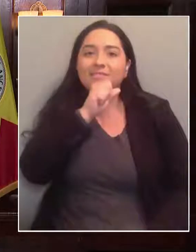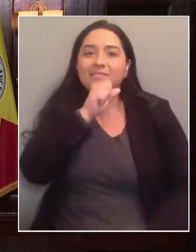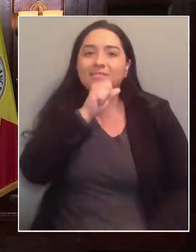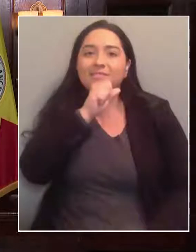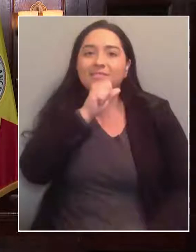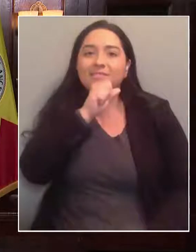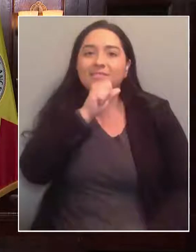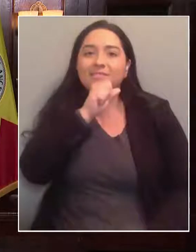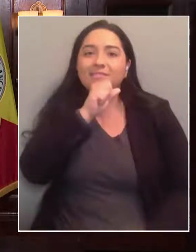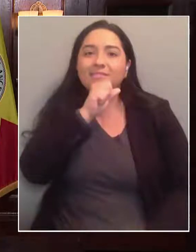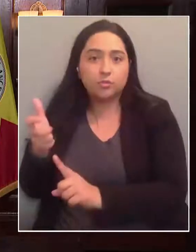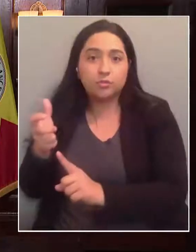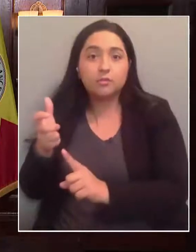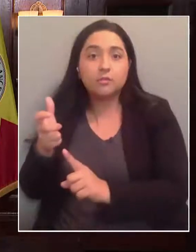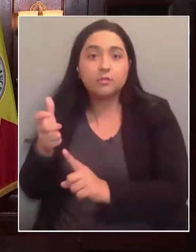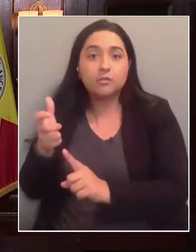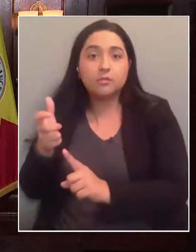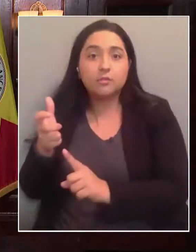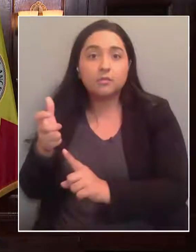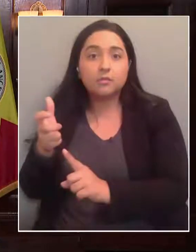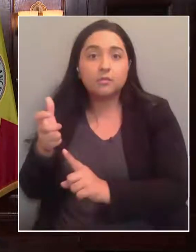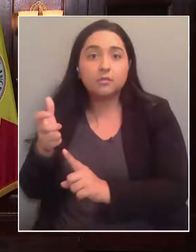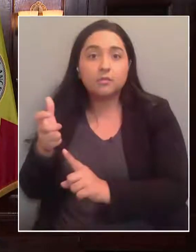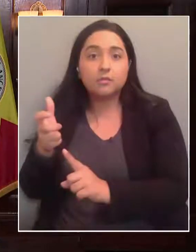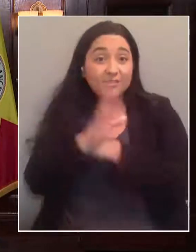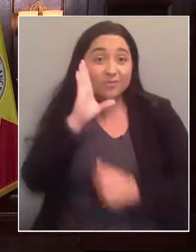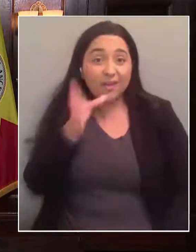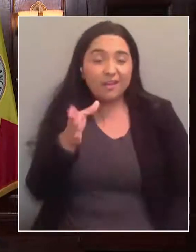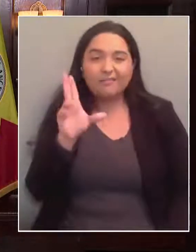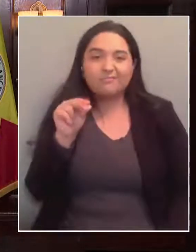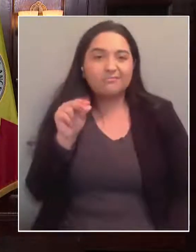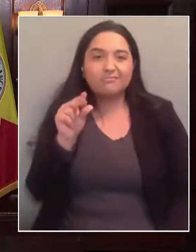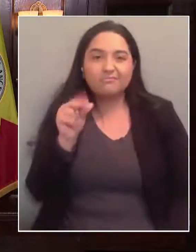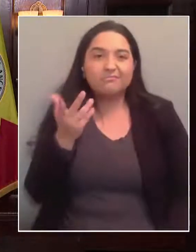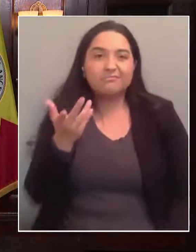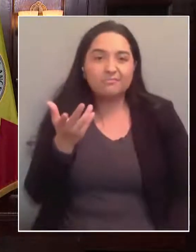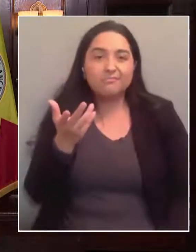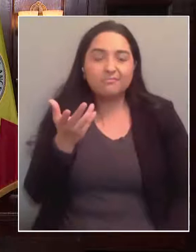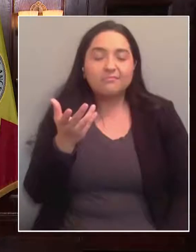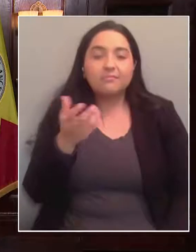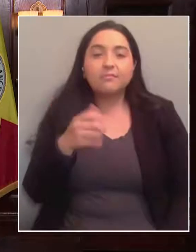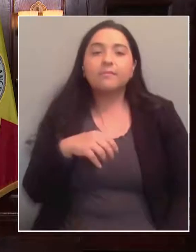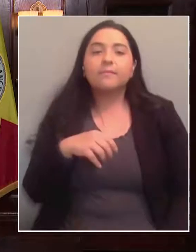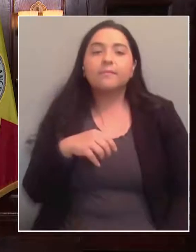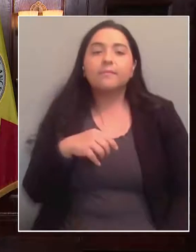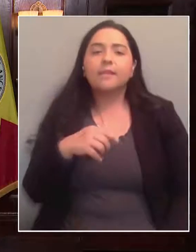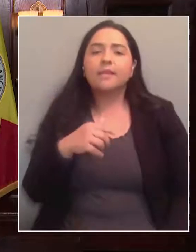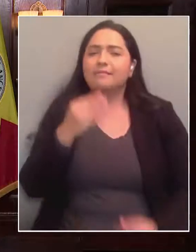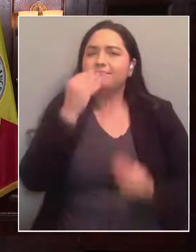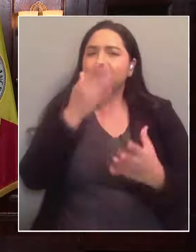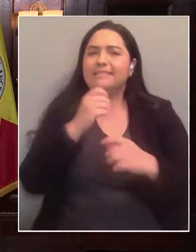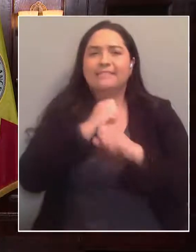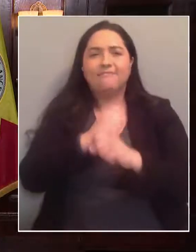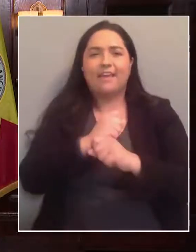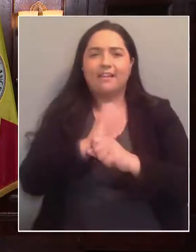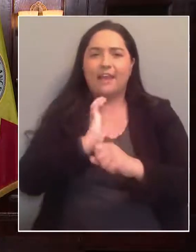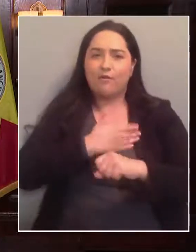AND OUR COUNTY IS NOT DONE. IT'S TOUGH, EVERYBODY PILES ON EVERYBODY. LET ME DEFEND THE COUNTY AND STATE.